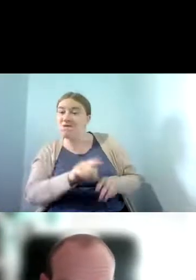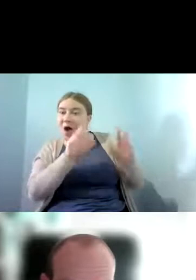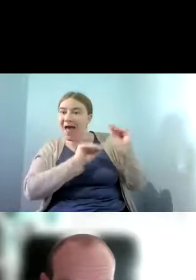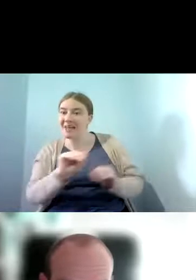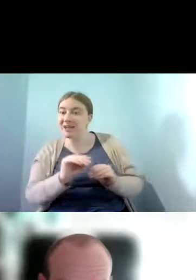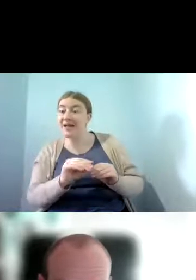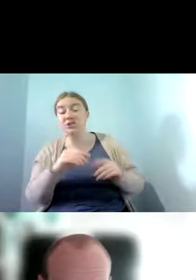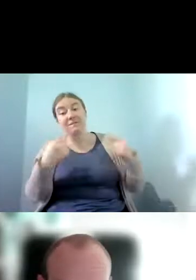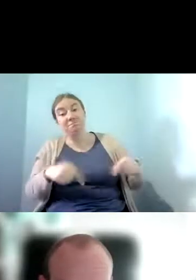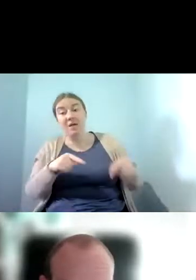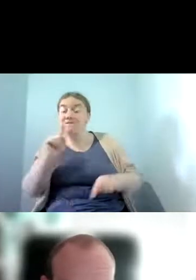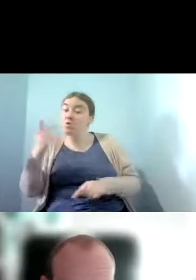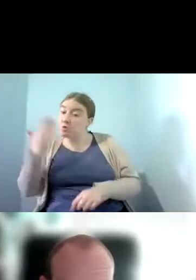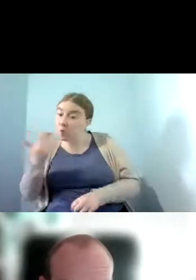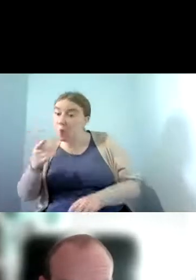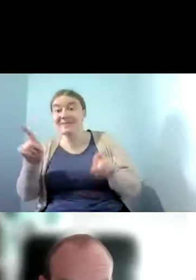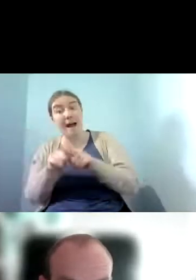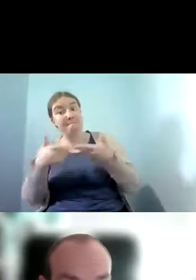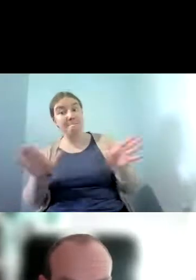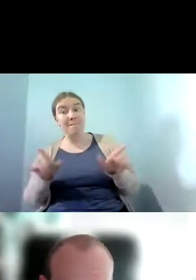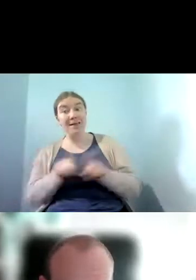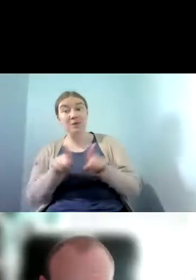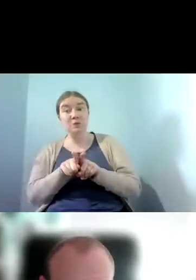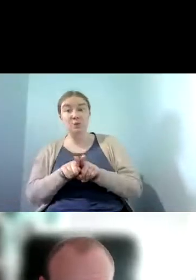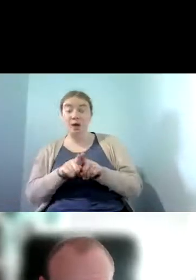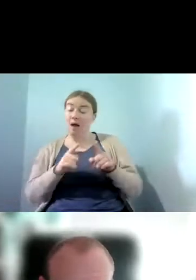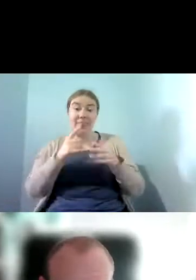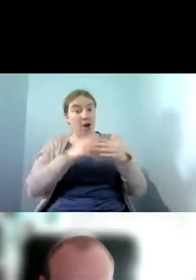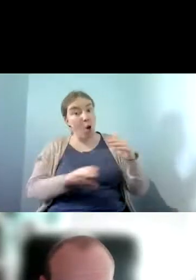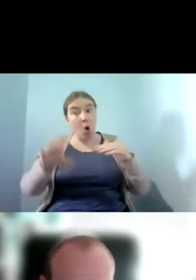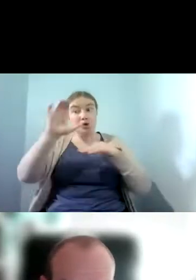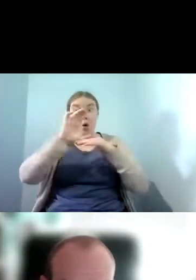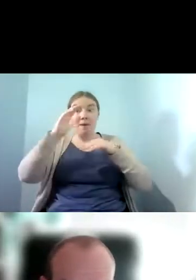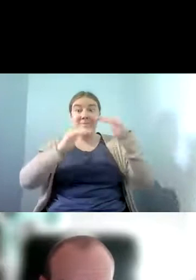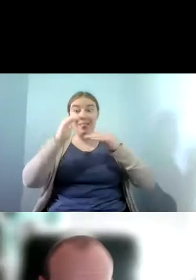members of the public the building on top of the viewing gallery has been designed to go underwater